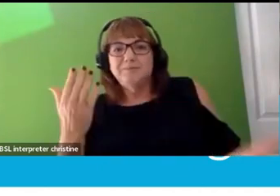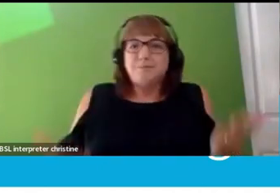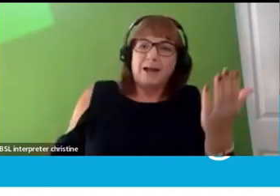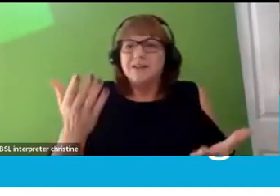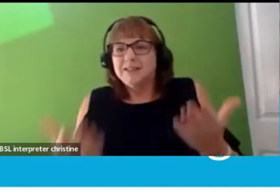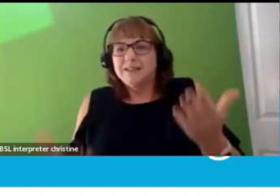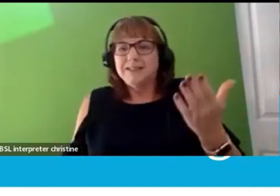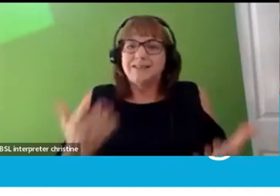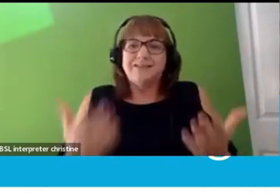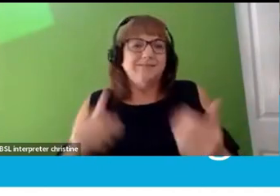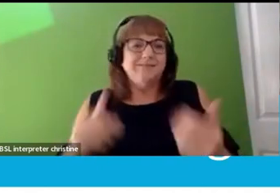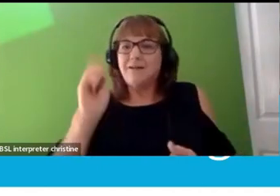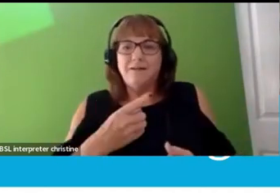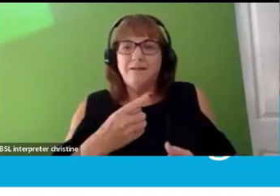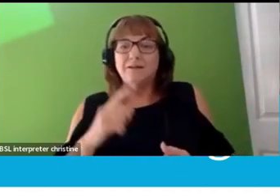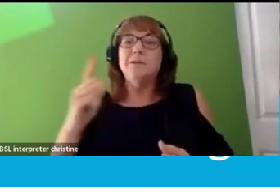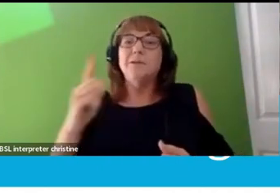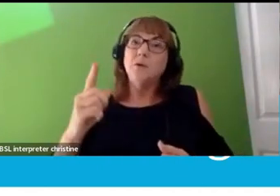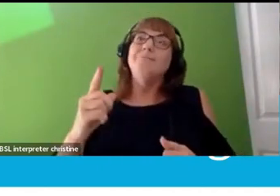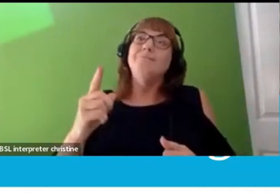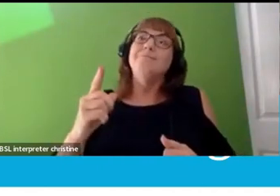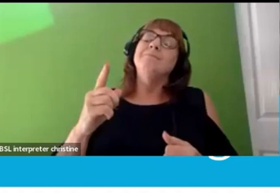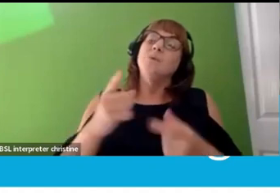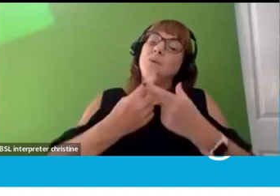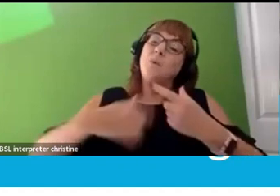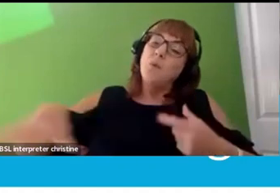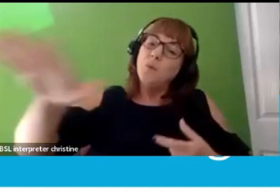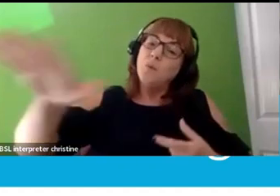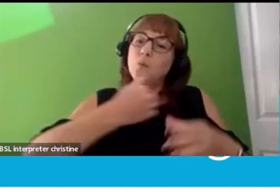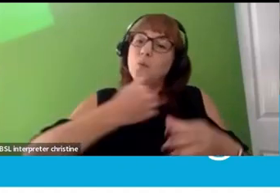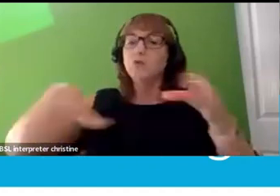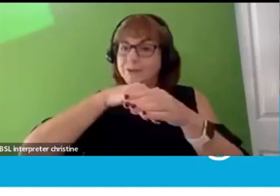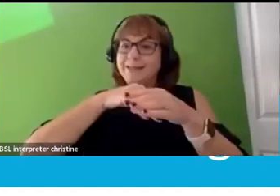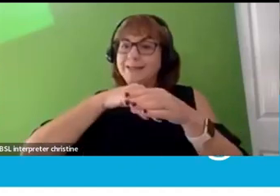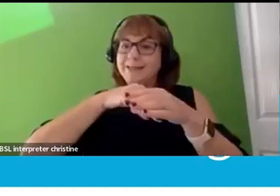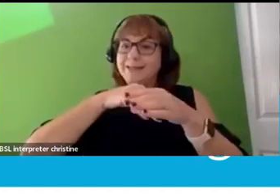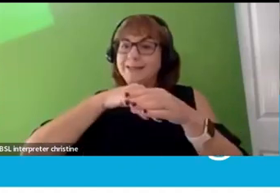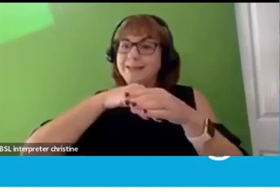join in with all of these things. So I want us to give it a go with some of these different senses,